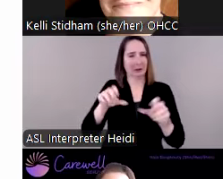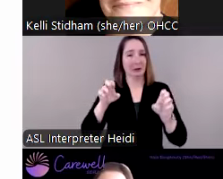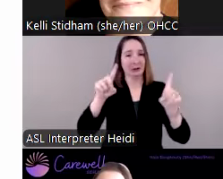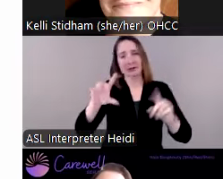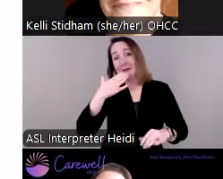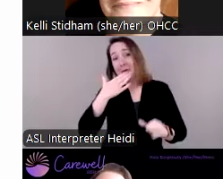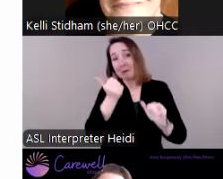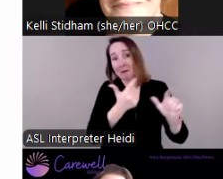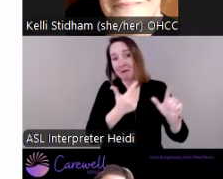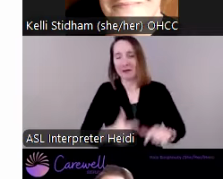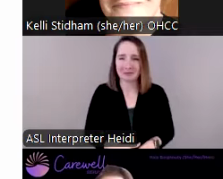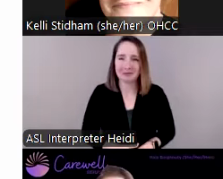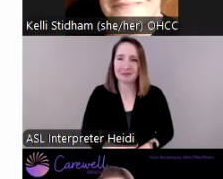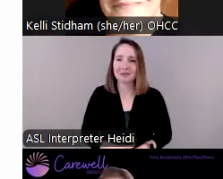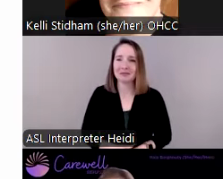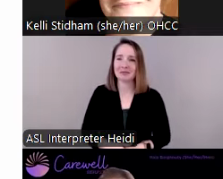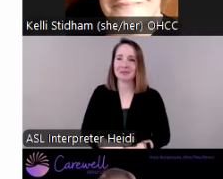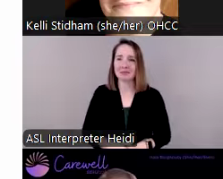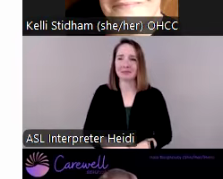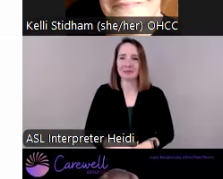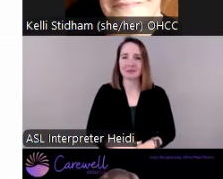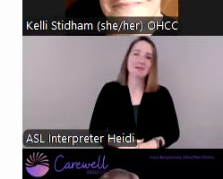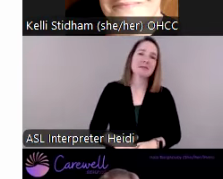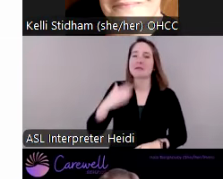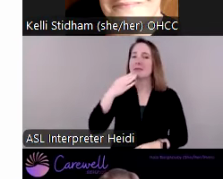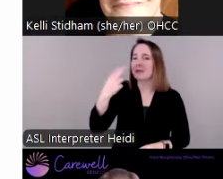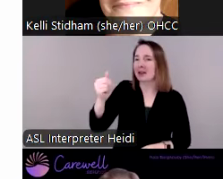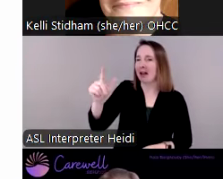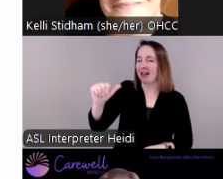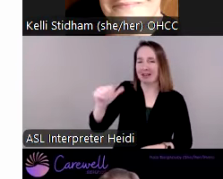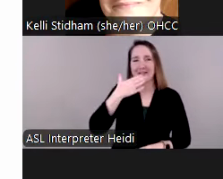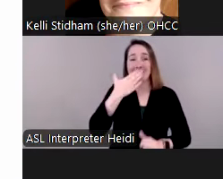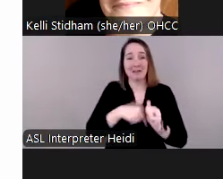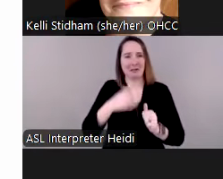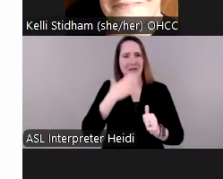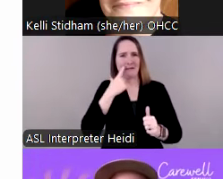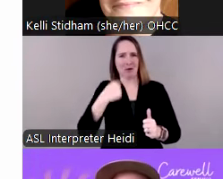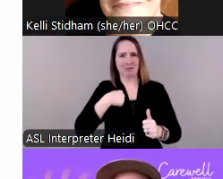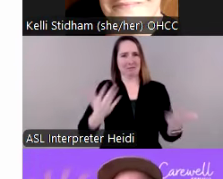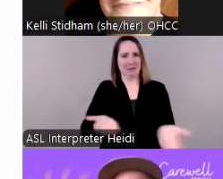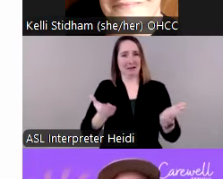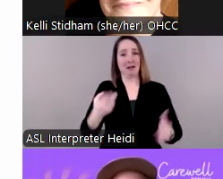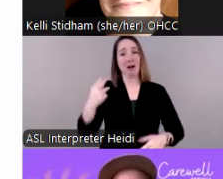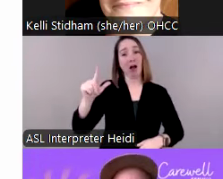everyone. Thanks Holla and hi everyone. Thanks for